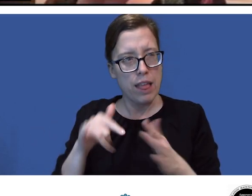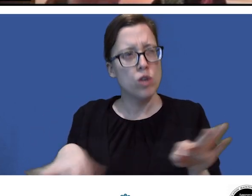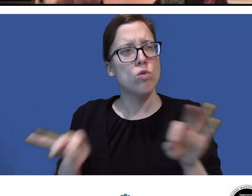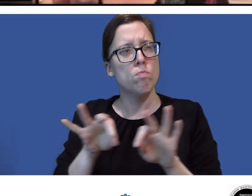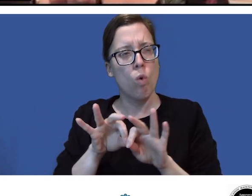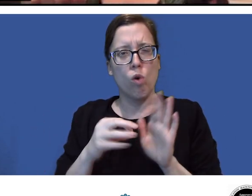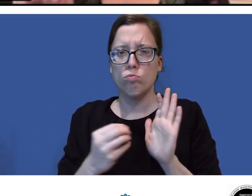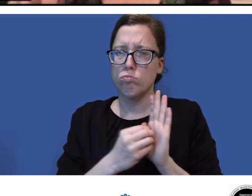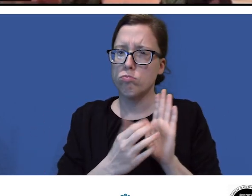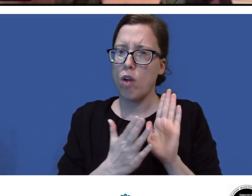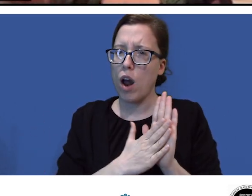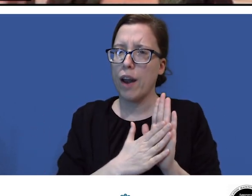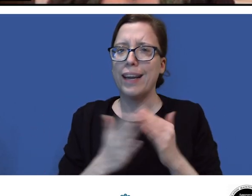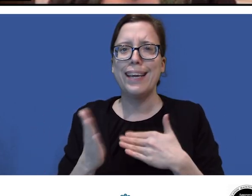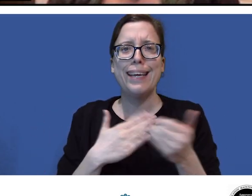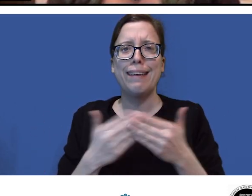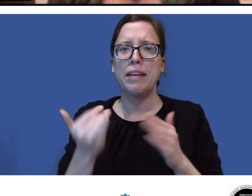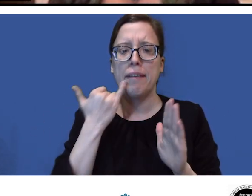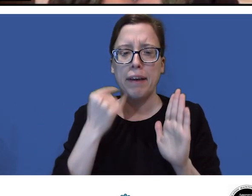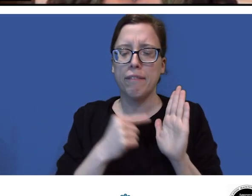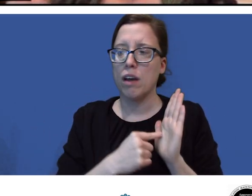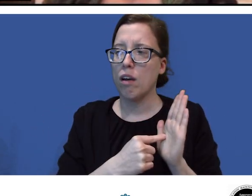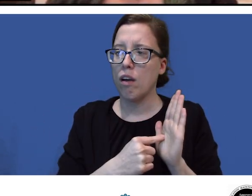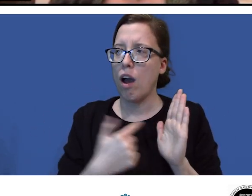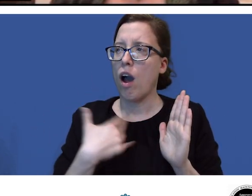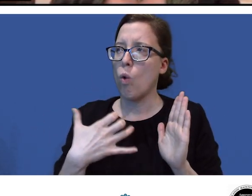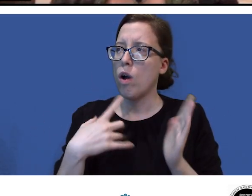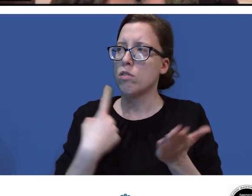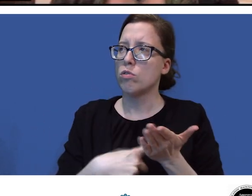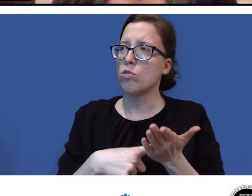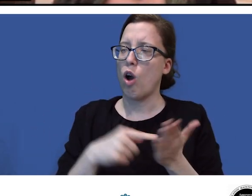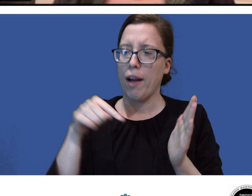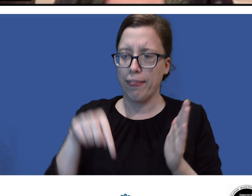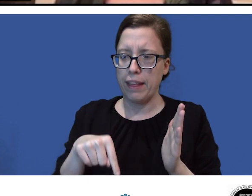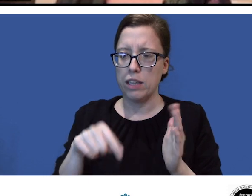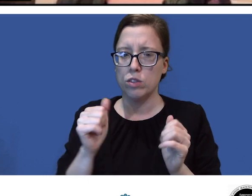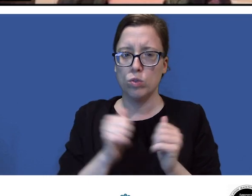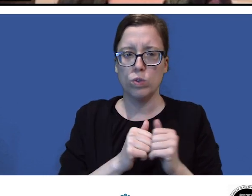"I want to talk to this about the teacher– ABOUT this with the Teacher with whom I work."